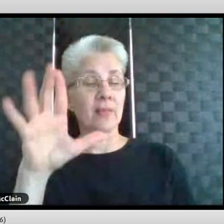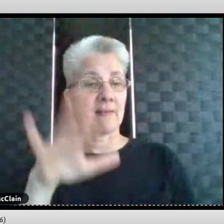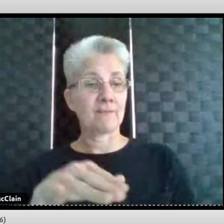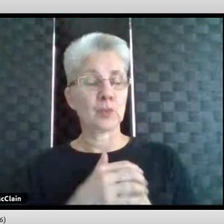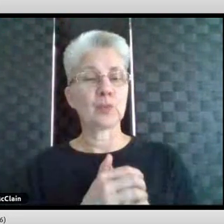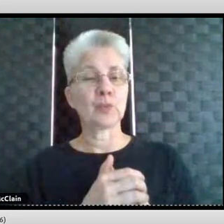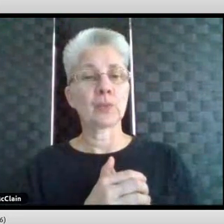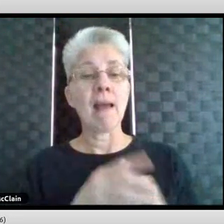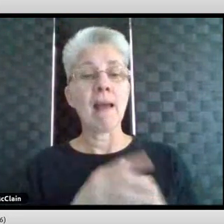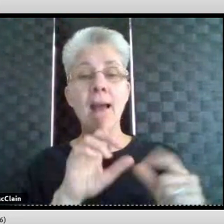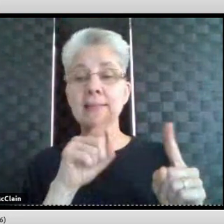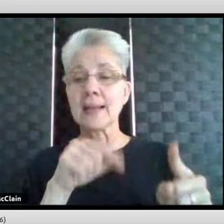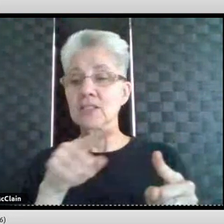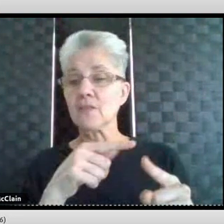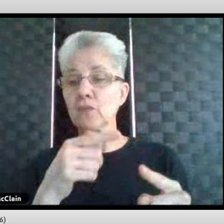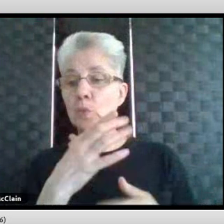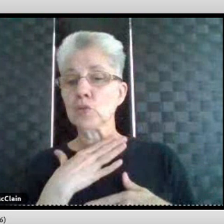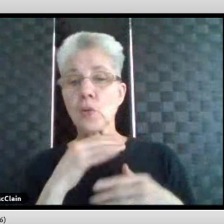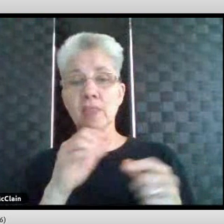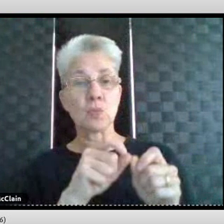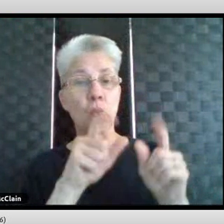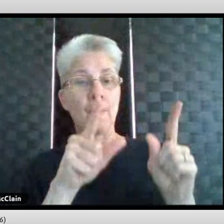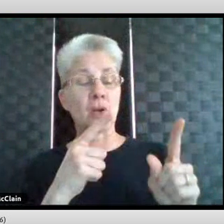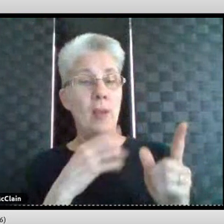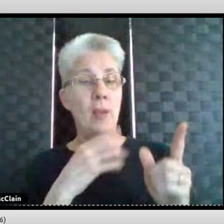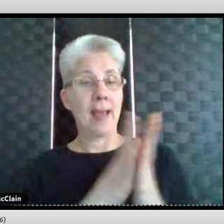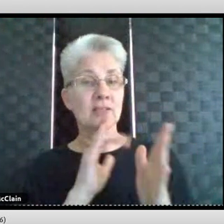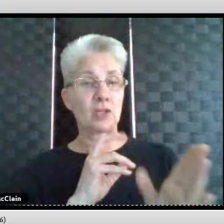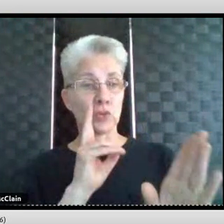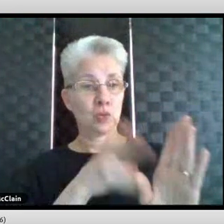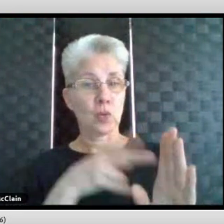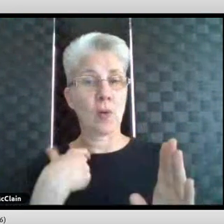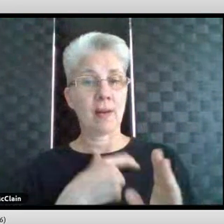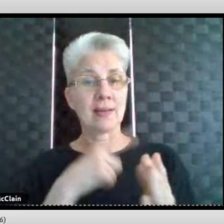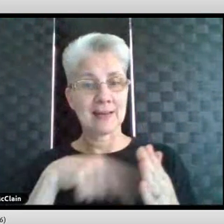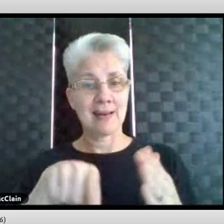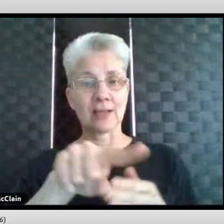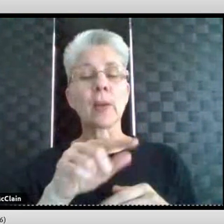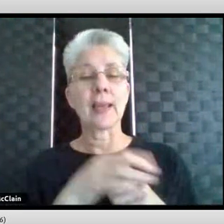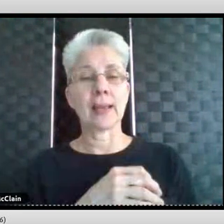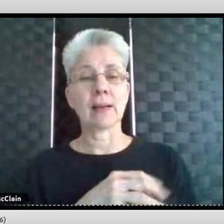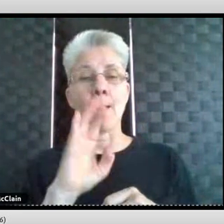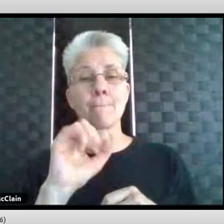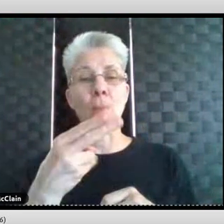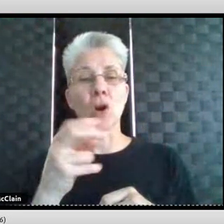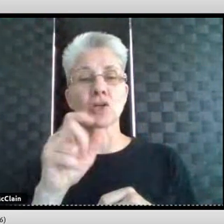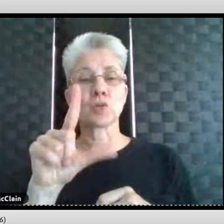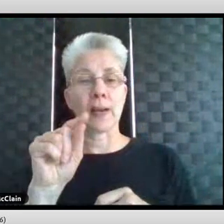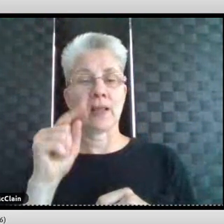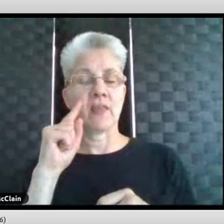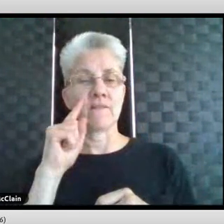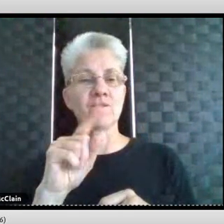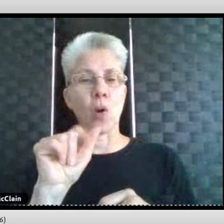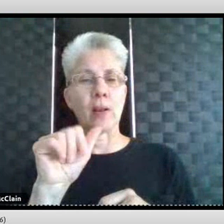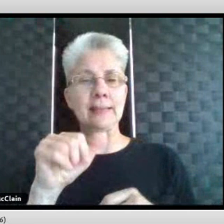Attendees, if you enjoyed this webinar, we ask that you join us next week, March 20th, for Linda's next webinar,